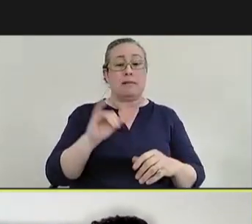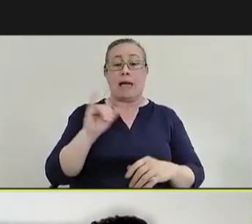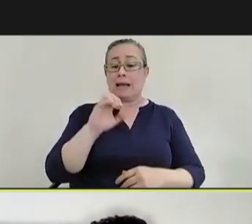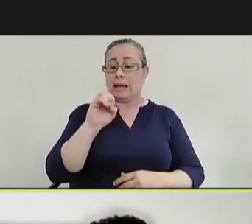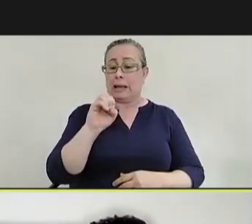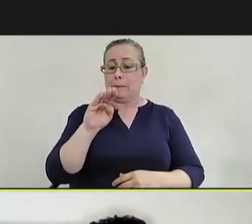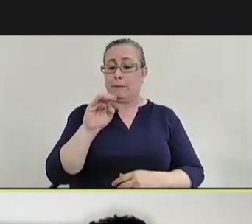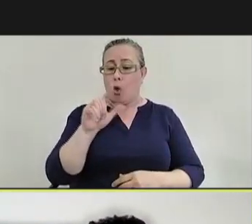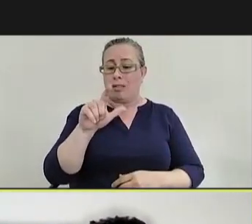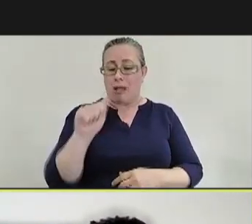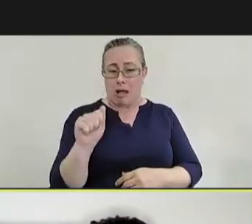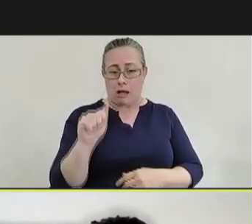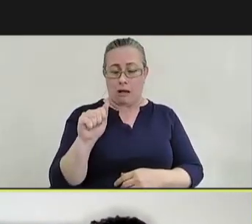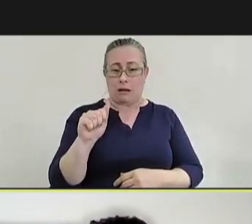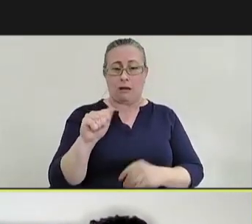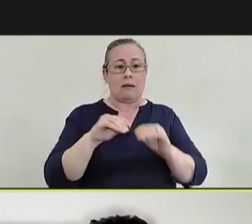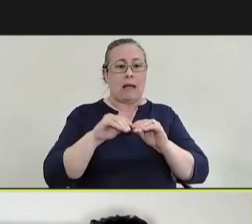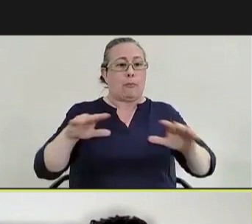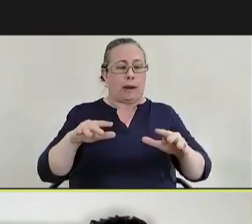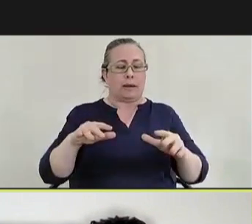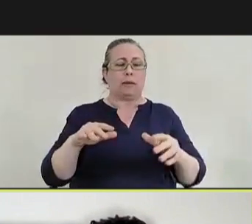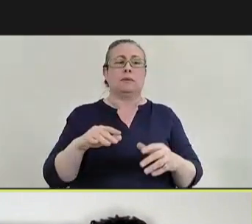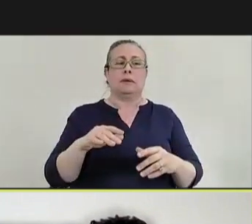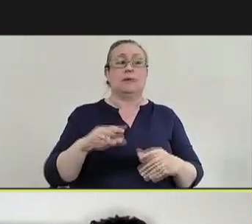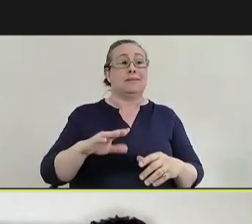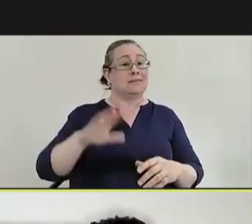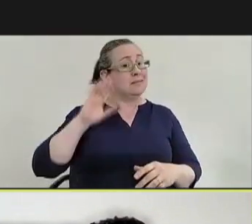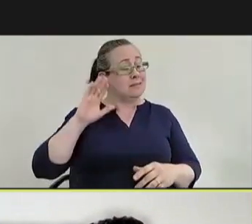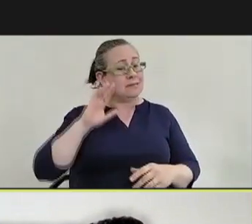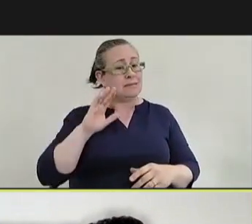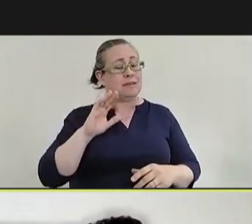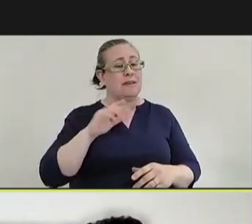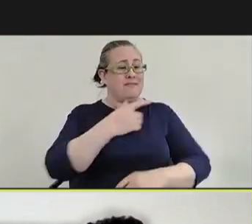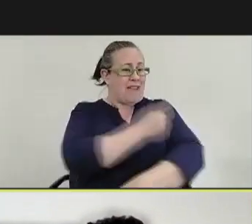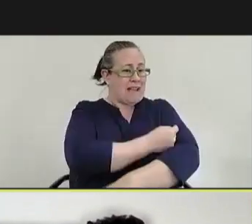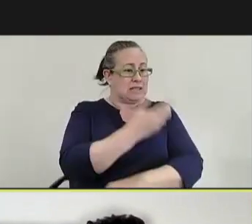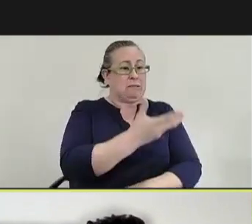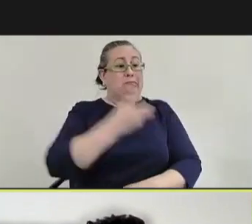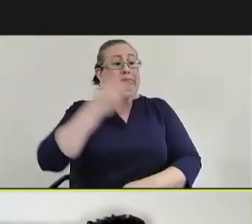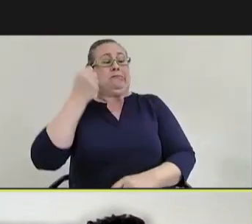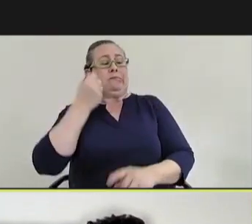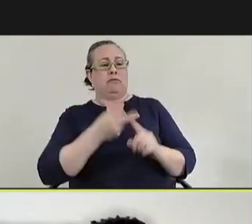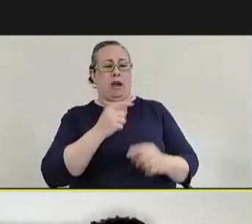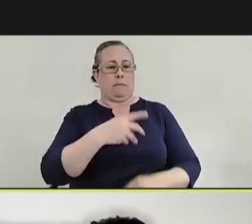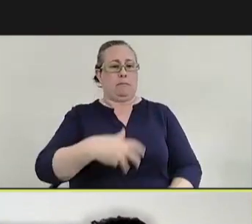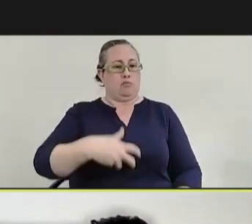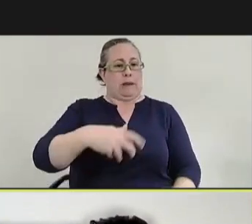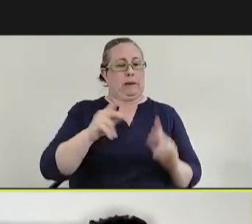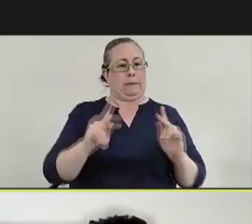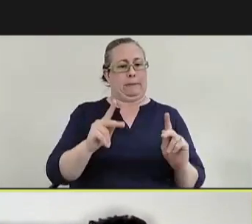initially vaccines were withheld from pregnant people. Now that's a problem for many reasons